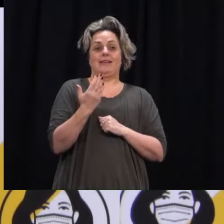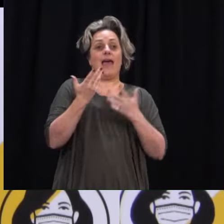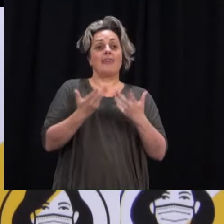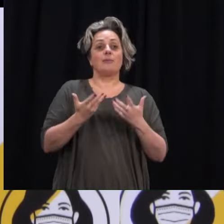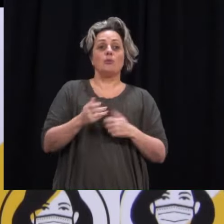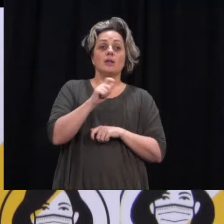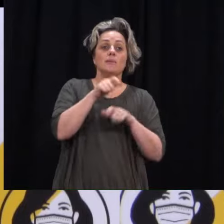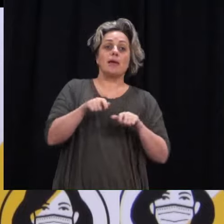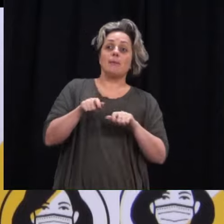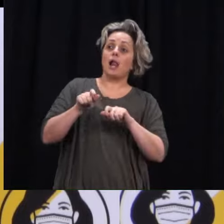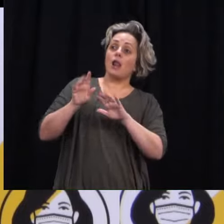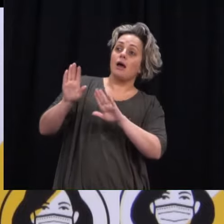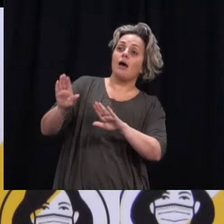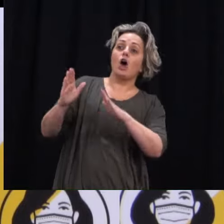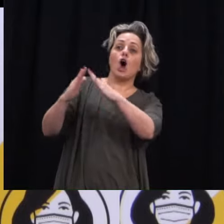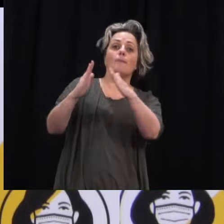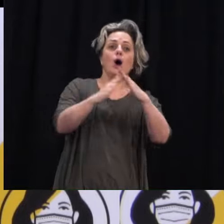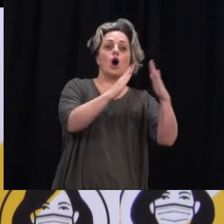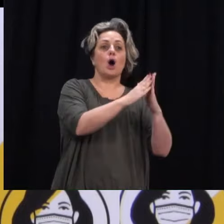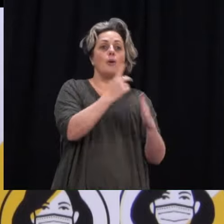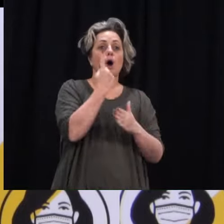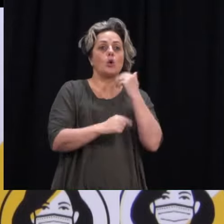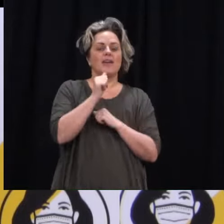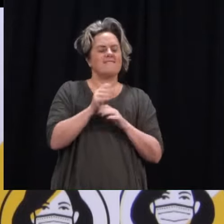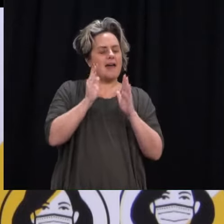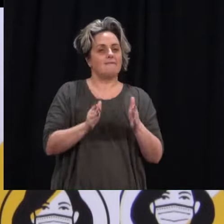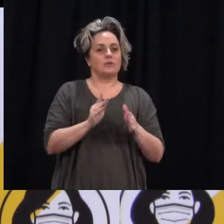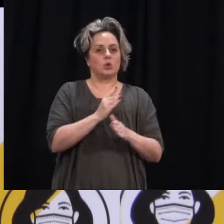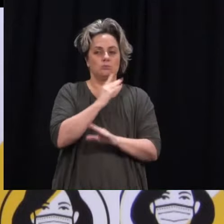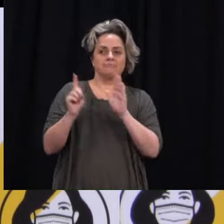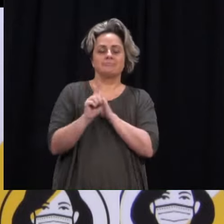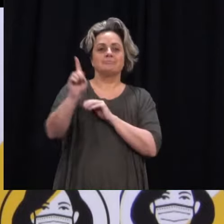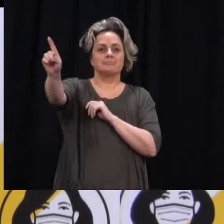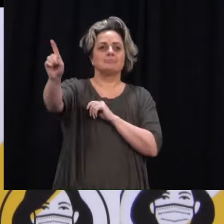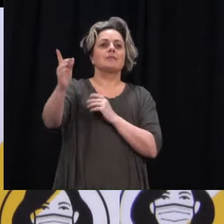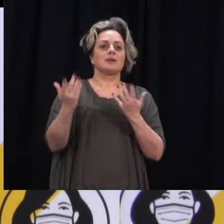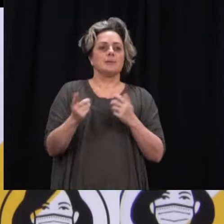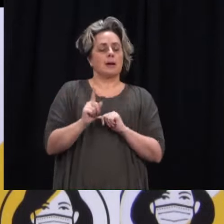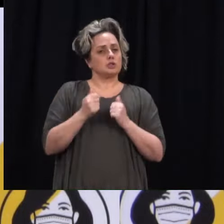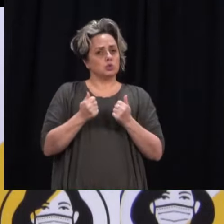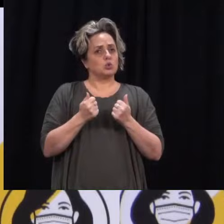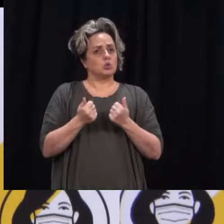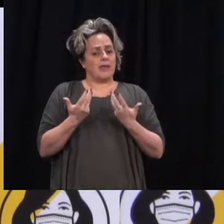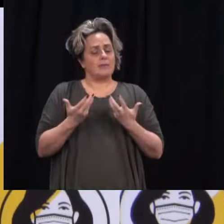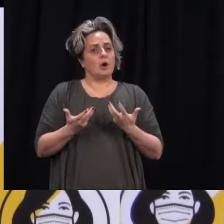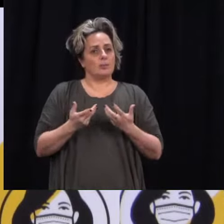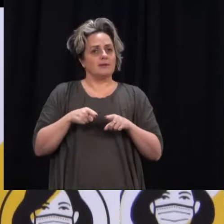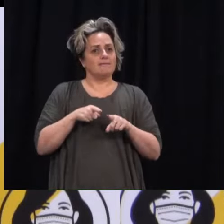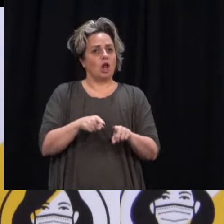they obey those rules. So 1 September is not far away. And for now, if people are staying